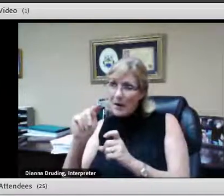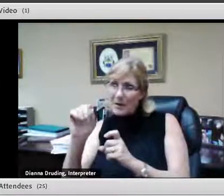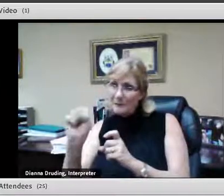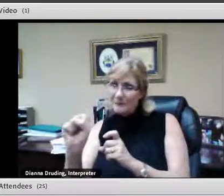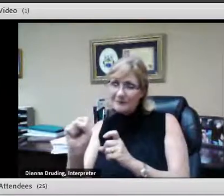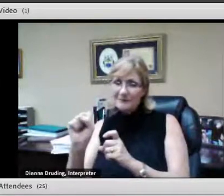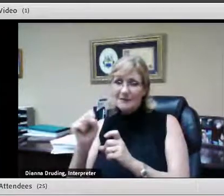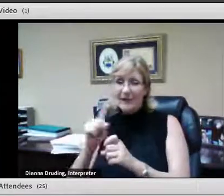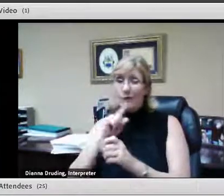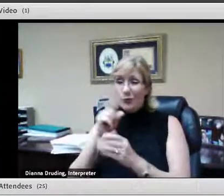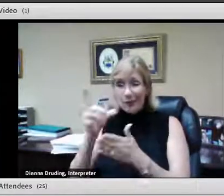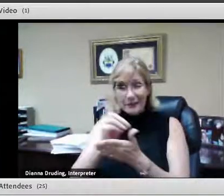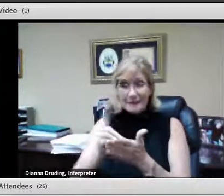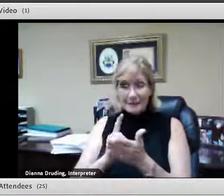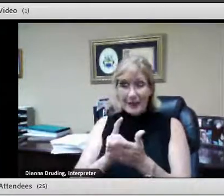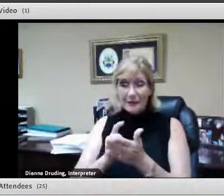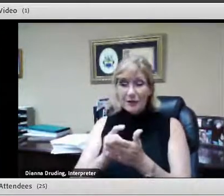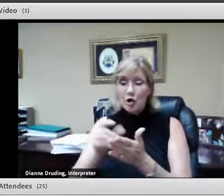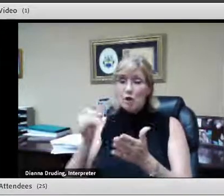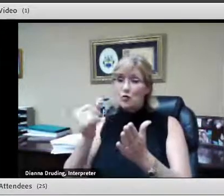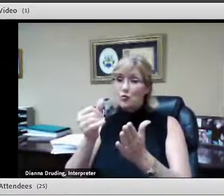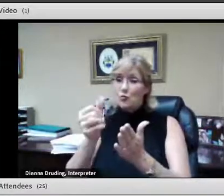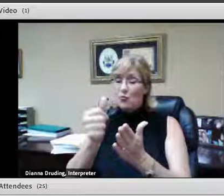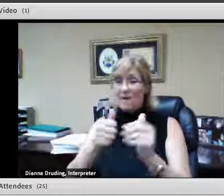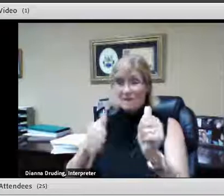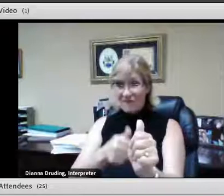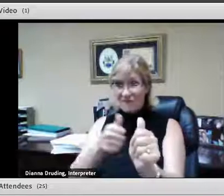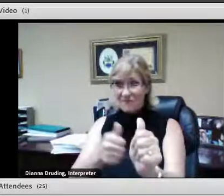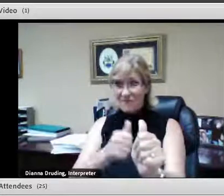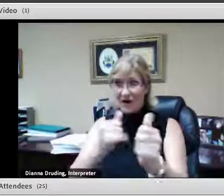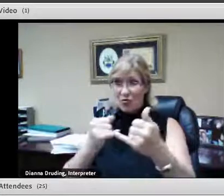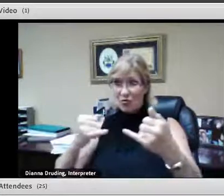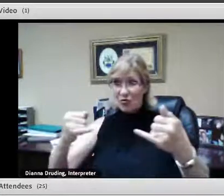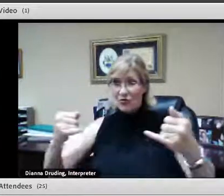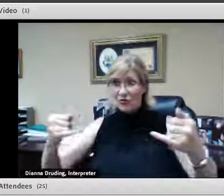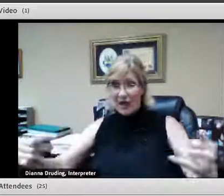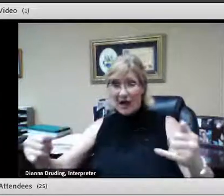and they're basically designed to follow lines. When you buy an Ozobot, it comes with a couple games that you can play.